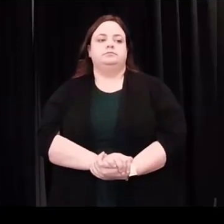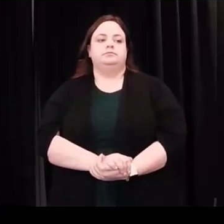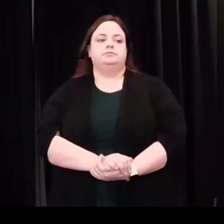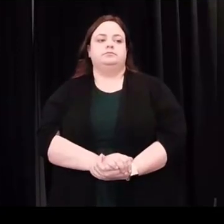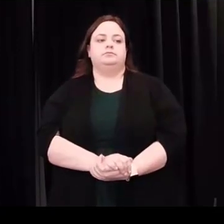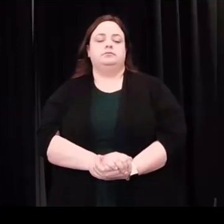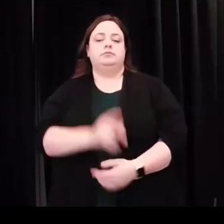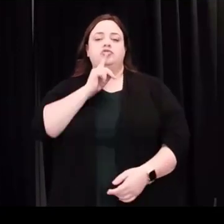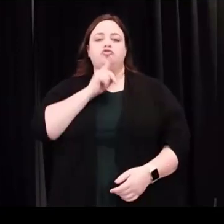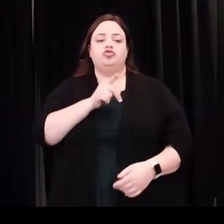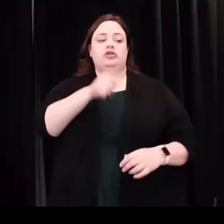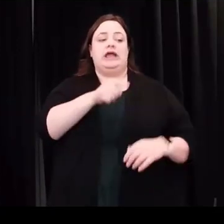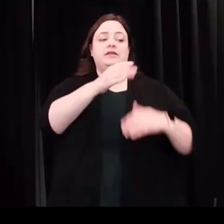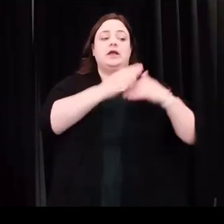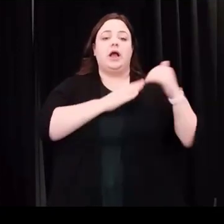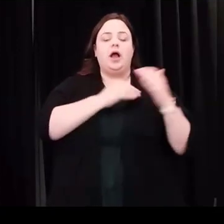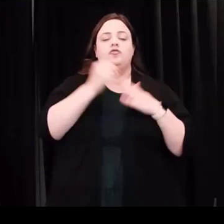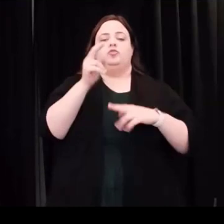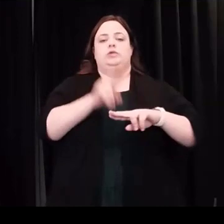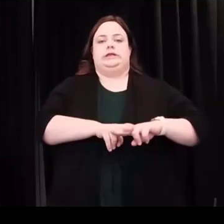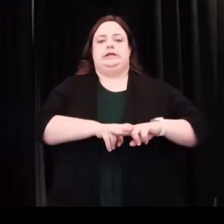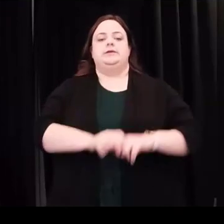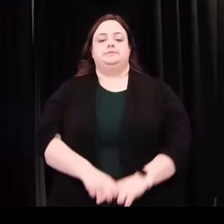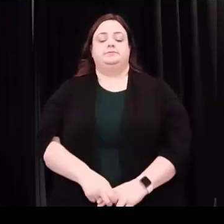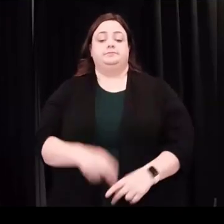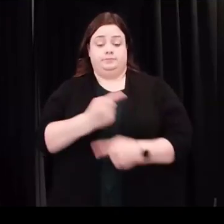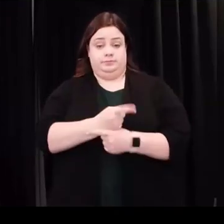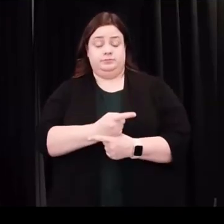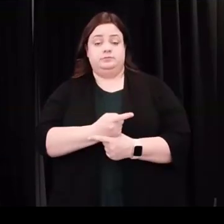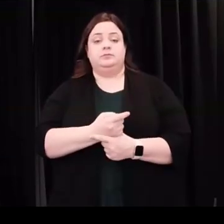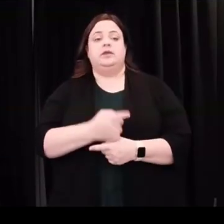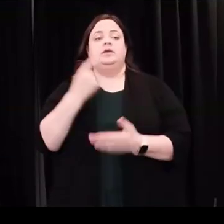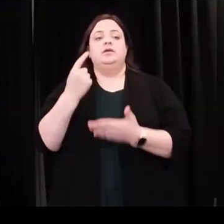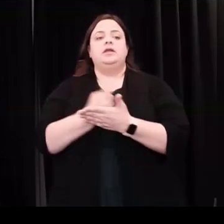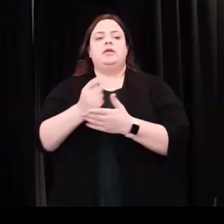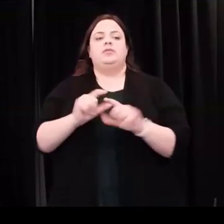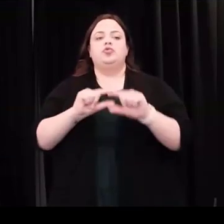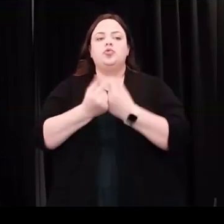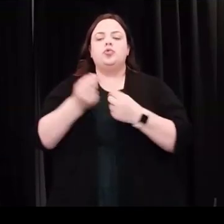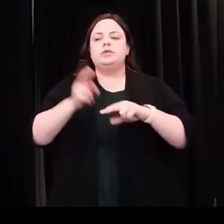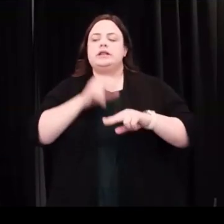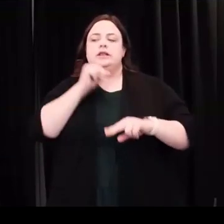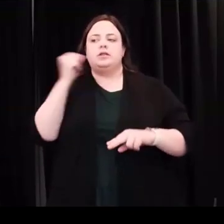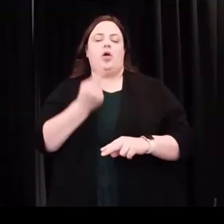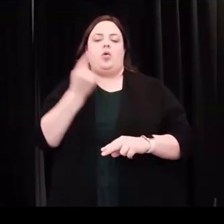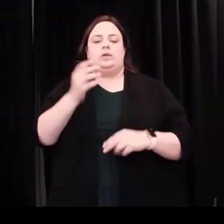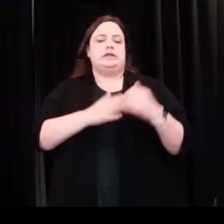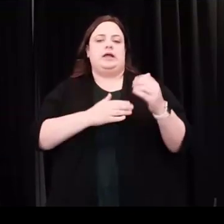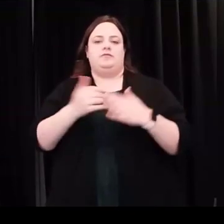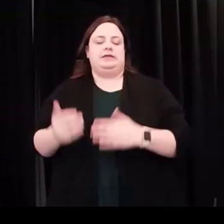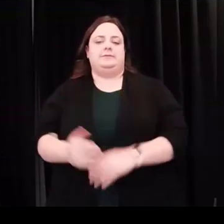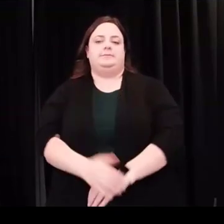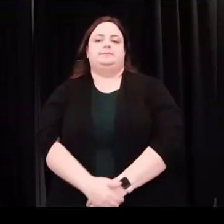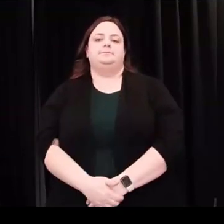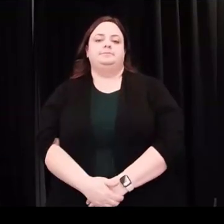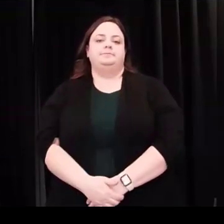that she has comfortable seating, correct? Sometimes group seating is not always comfy.